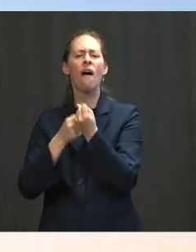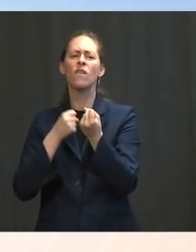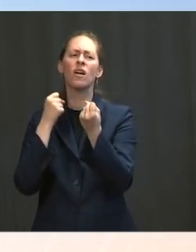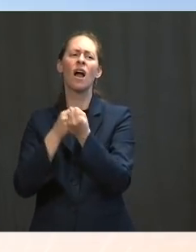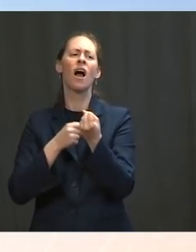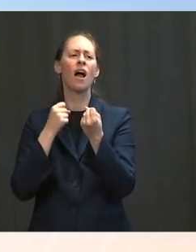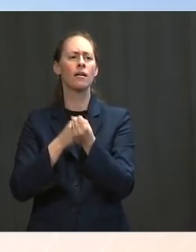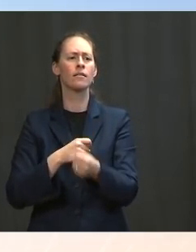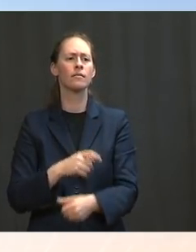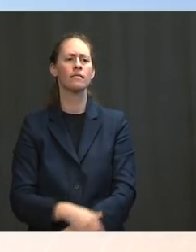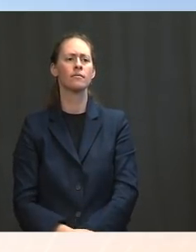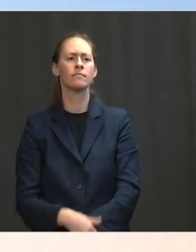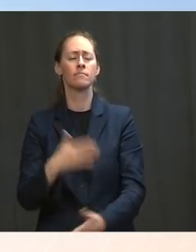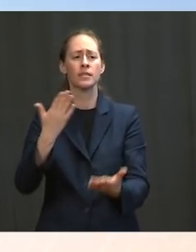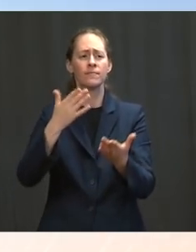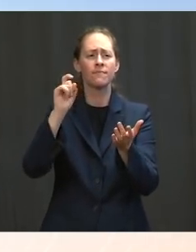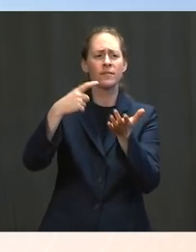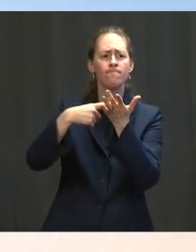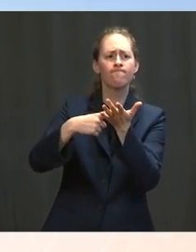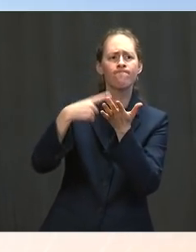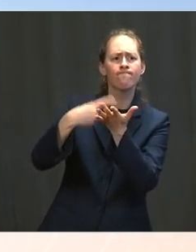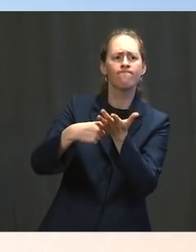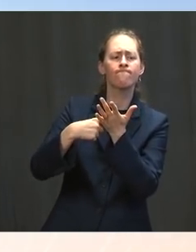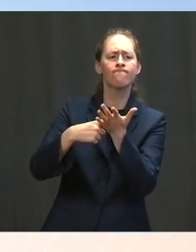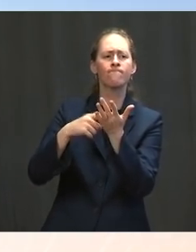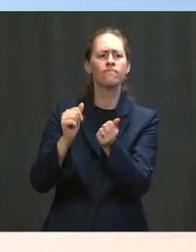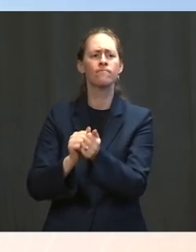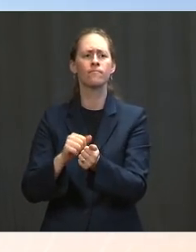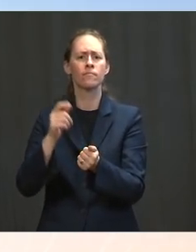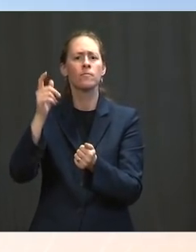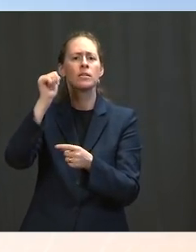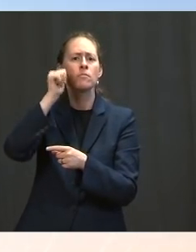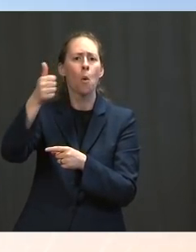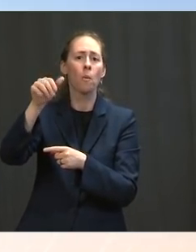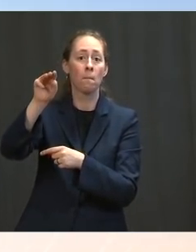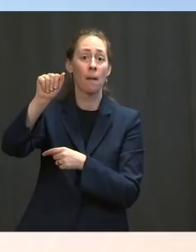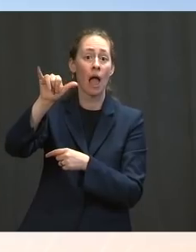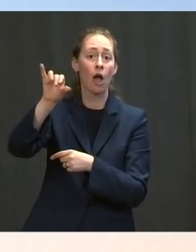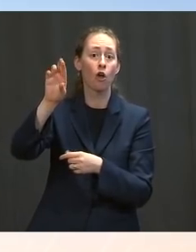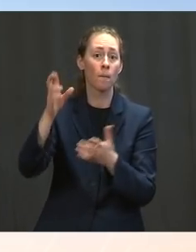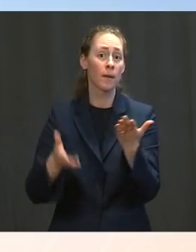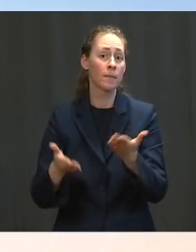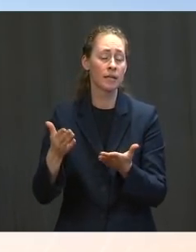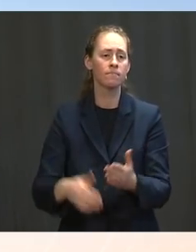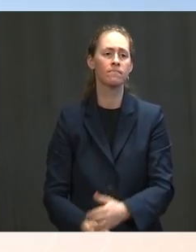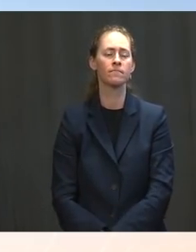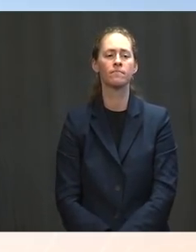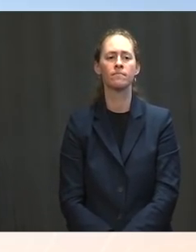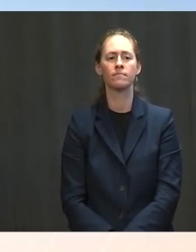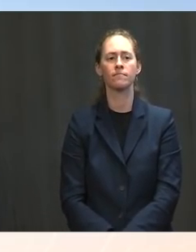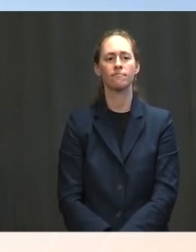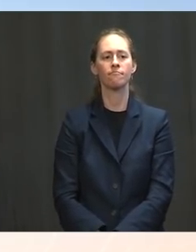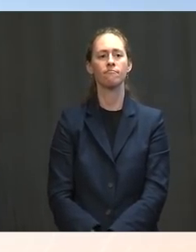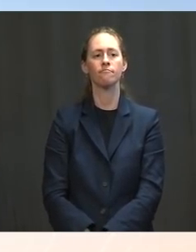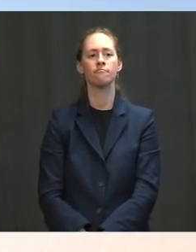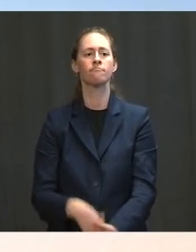I guess we'll see -- or not -- but increases in his budget, including an additional $300 million more for the COPS program.